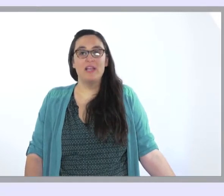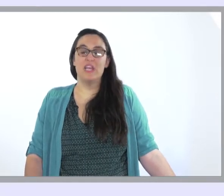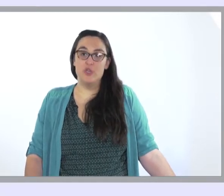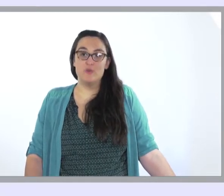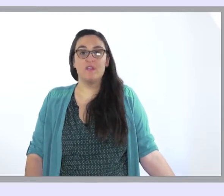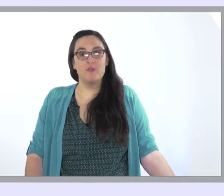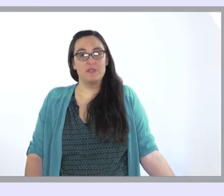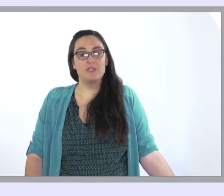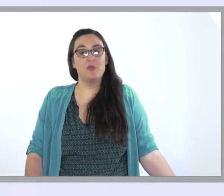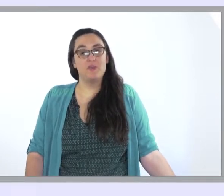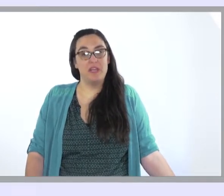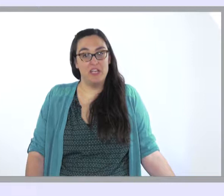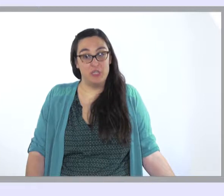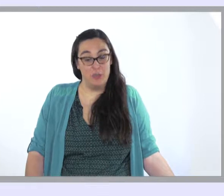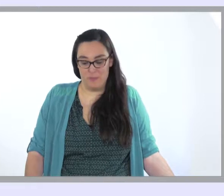can use their voices to communicate too.